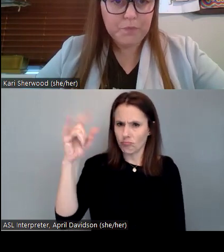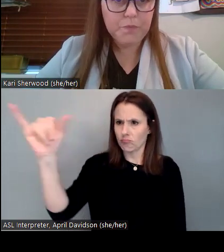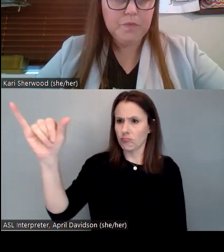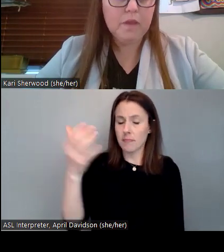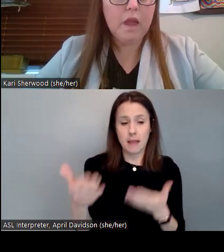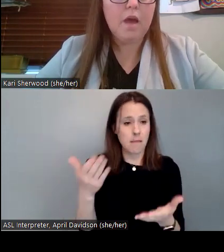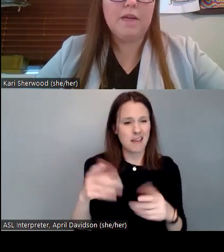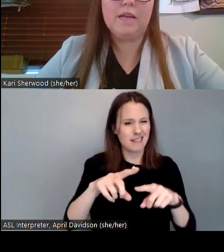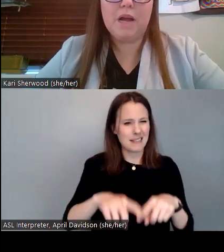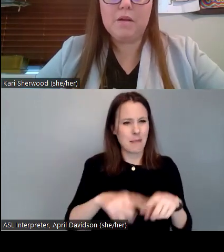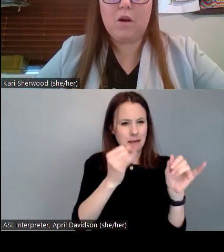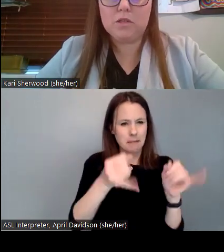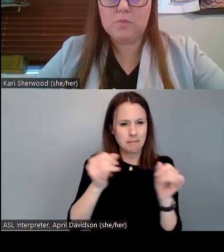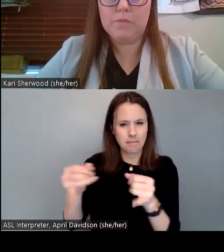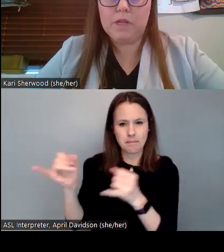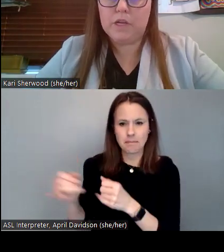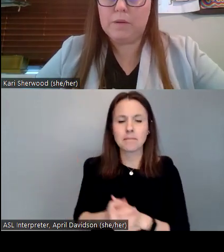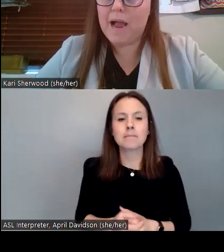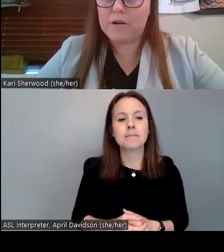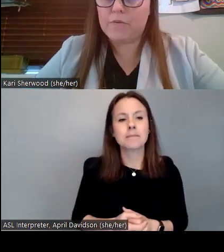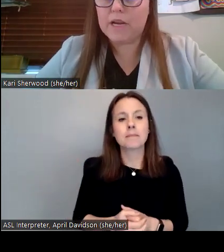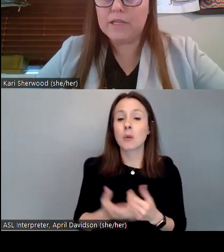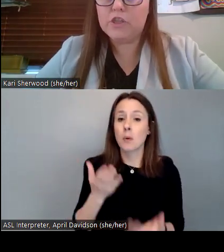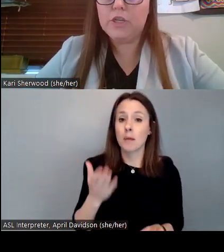And they might also be really good at pattern recognition